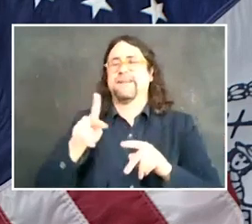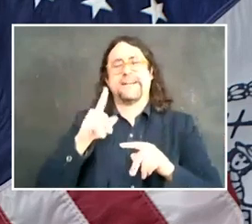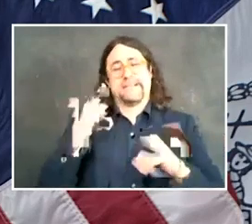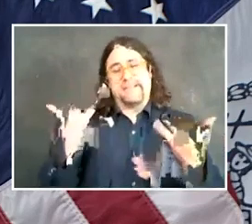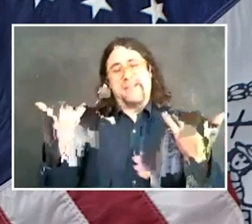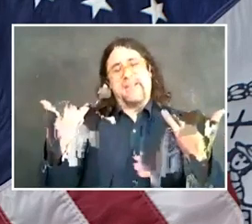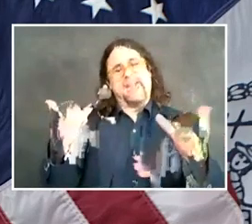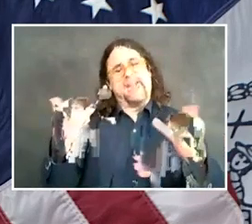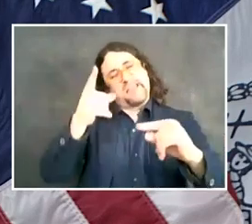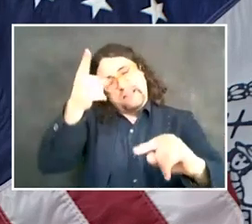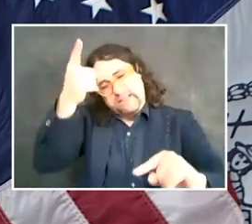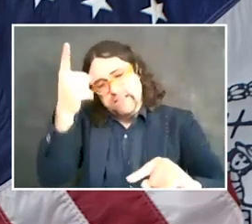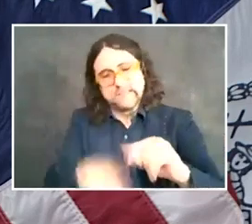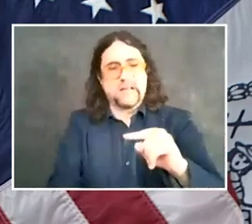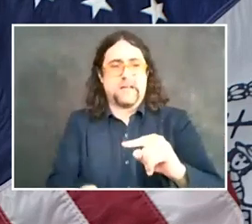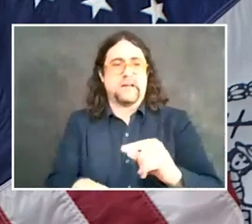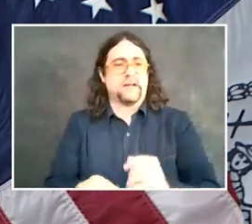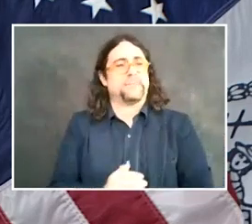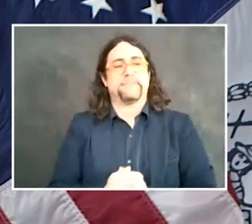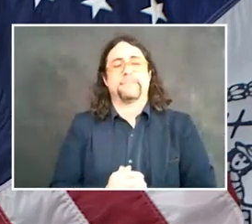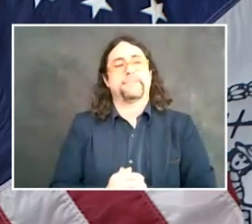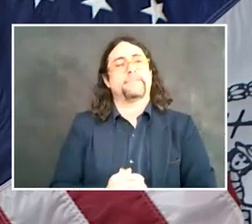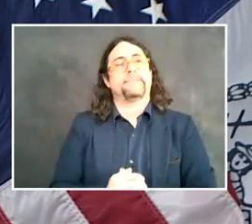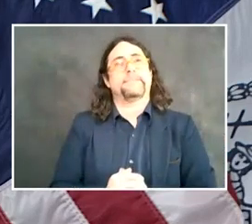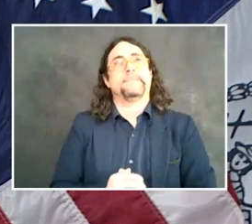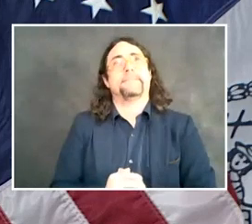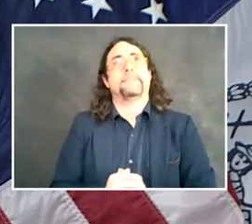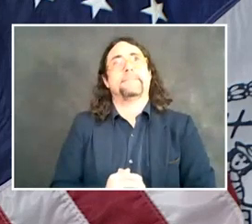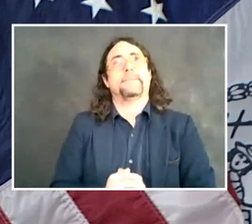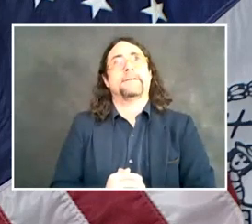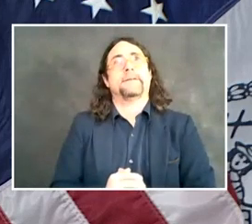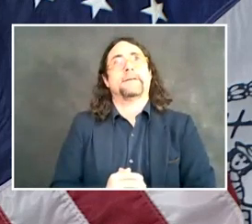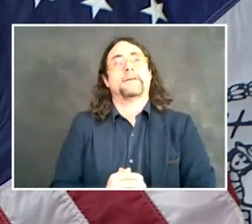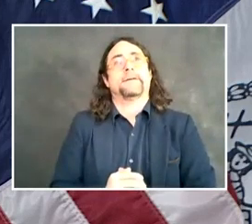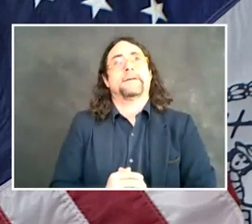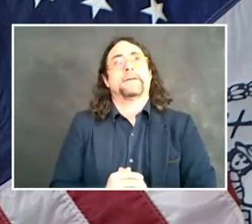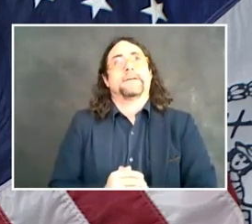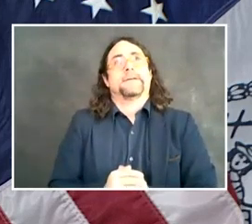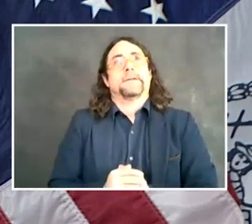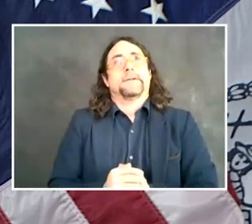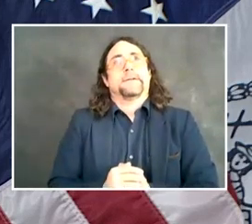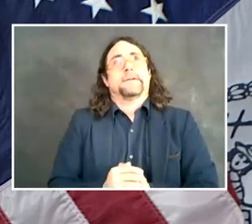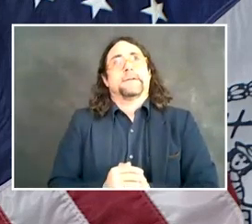WE KNOW THIS. SOME WILL SPREAD THE DISEASE TO